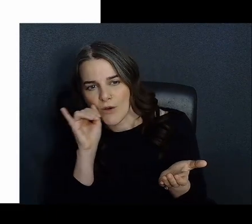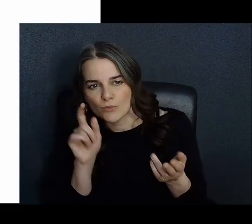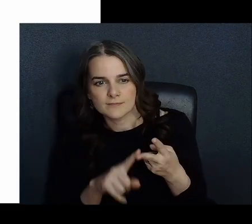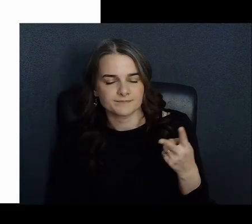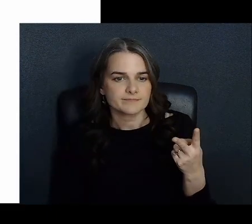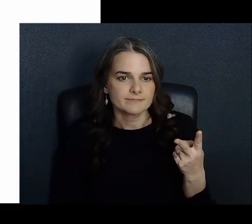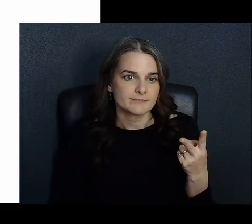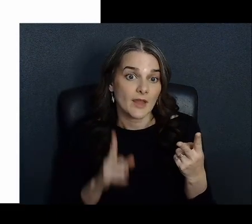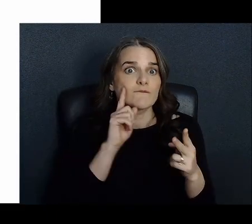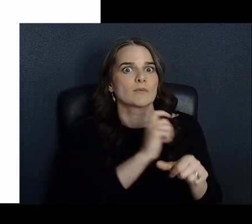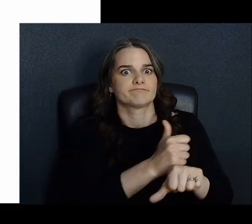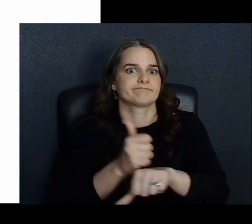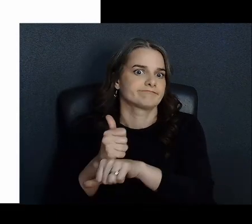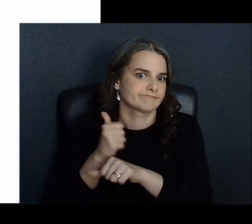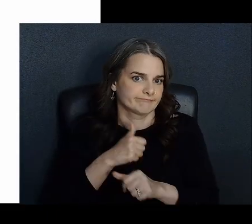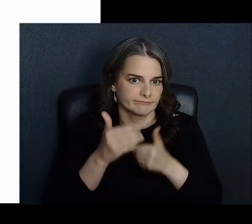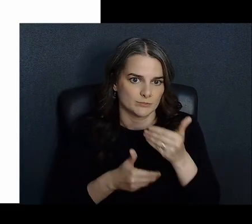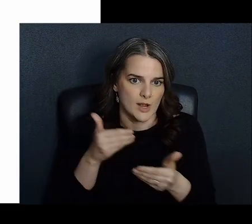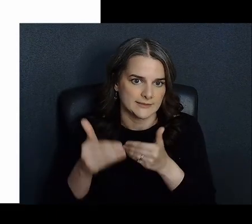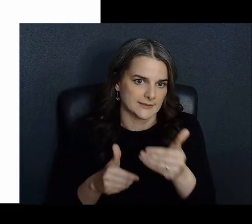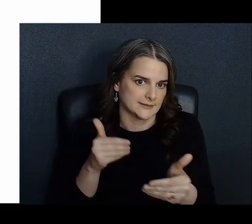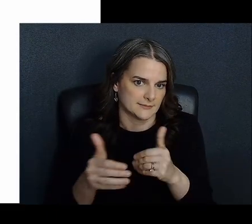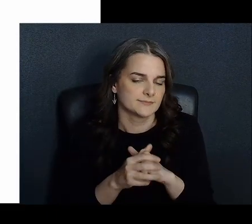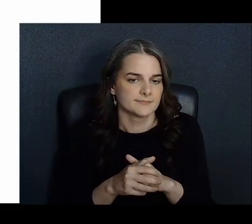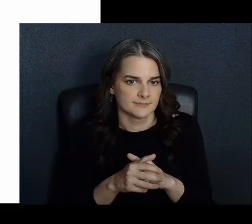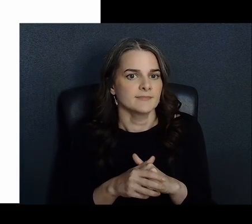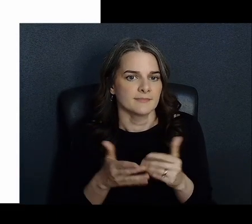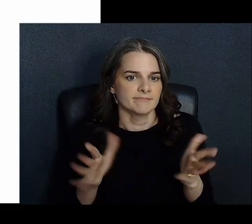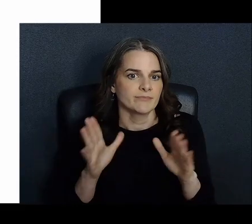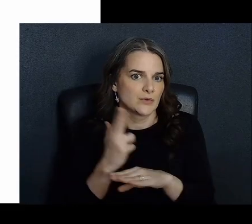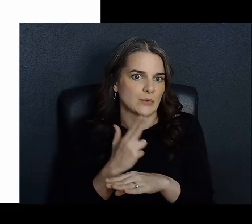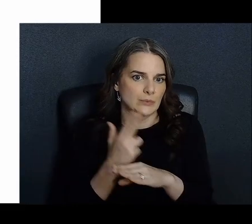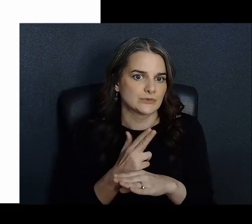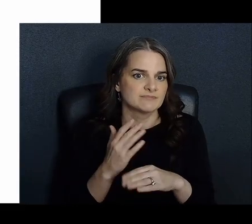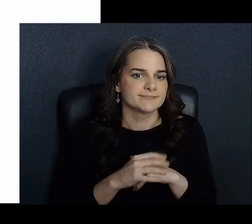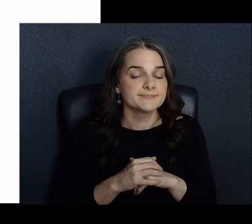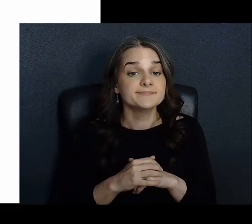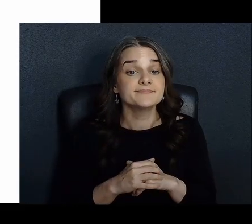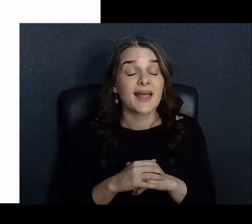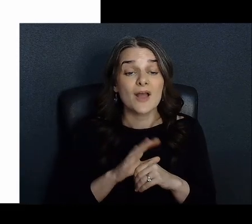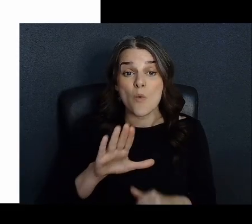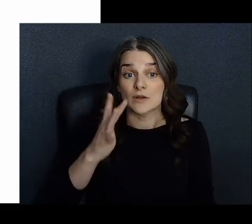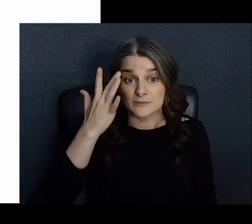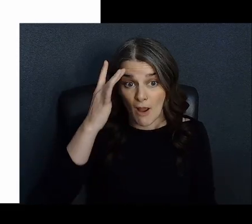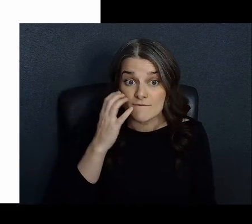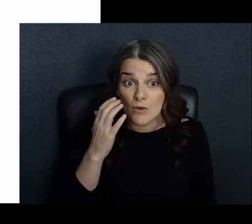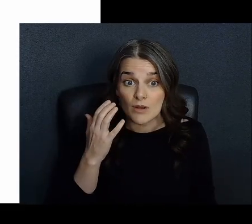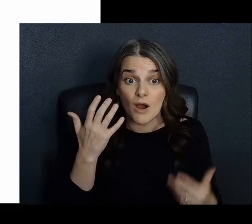for the setup process, so that you can use that. On your smartphone, though, however, you already have some built in.